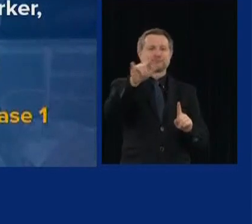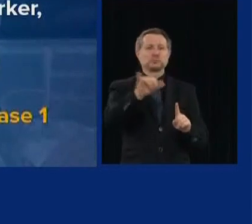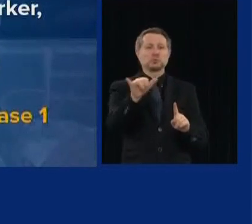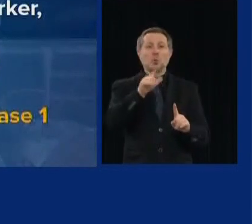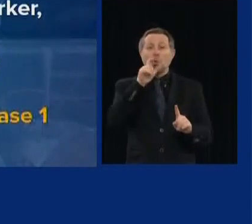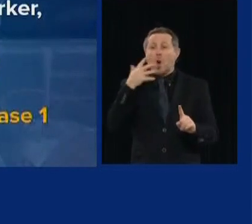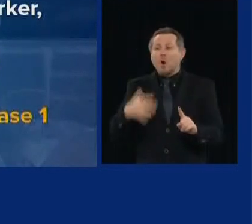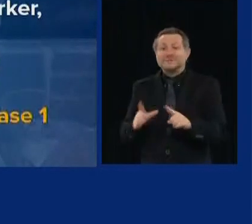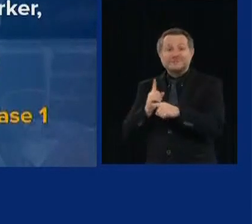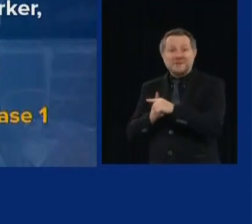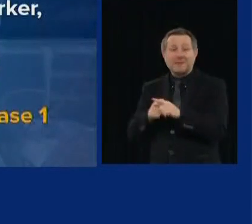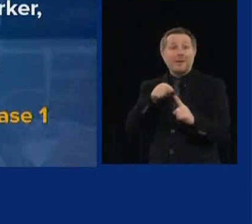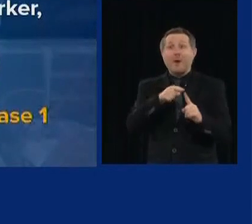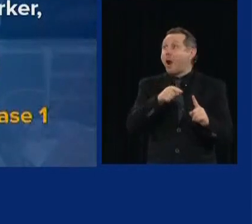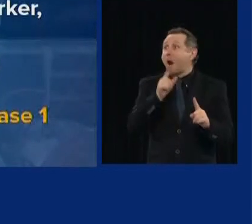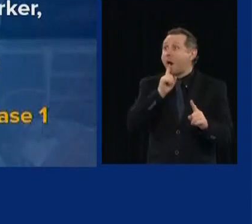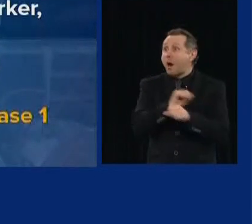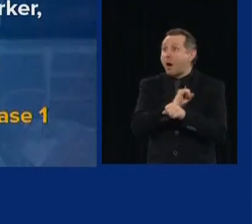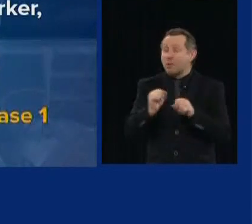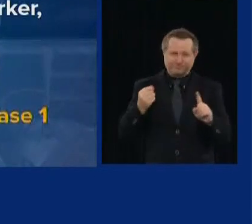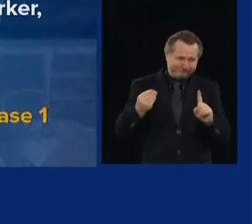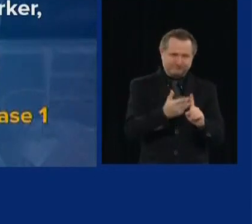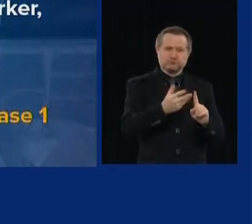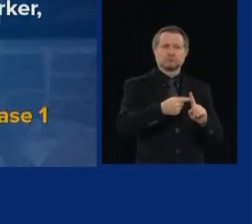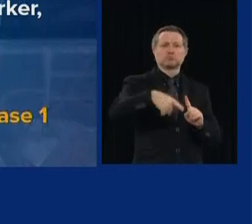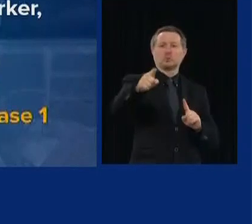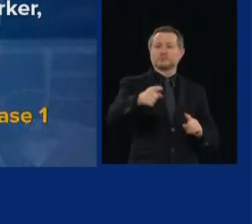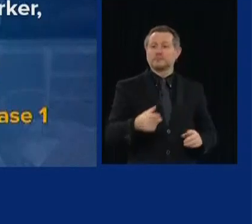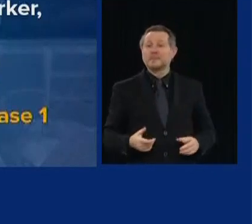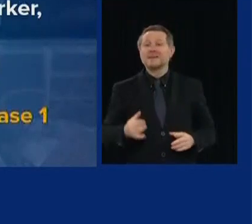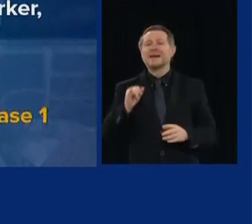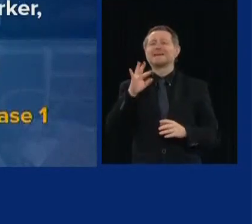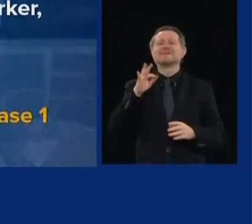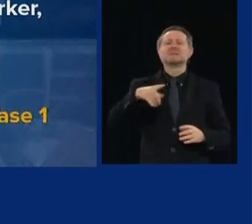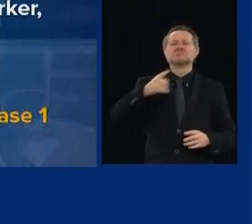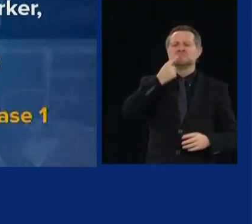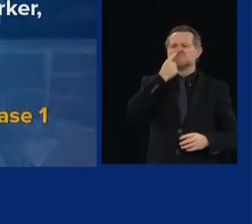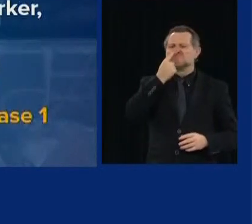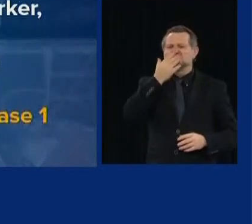POSITIVE FOR COVID. OKAY.